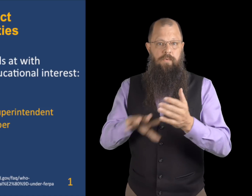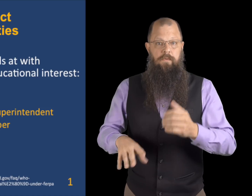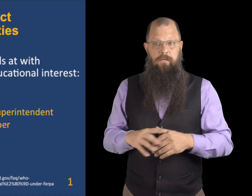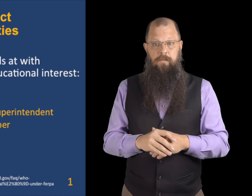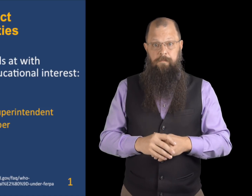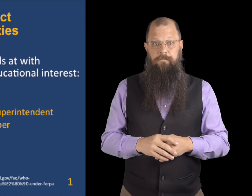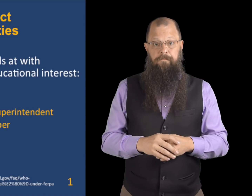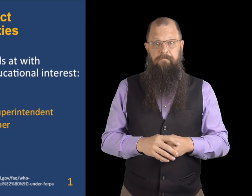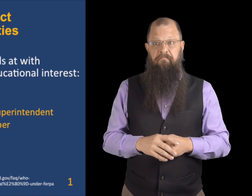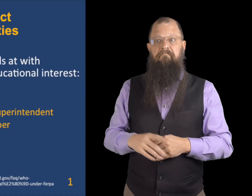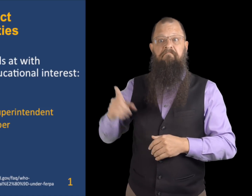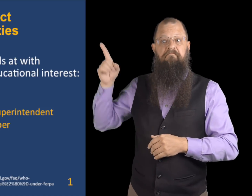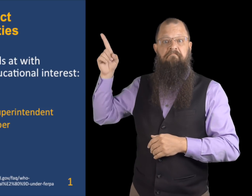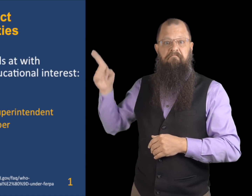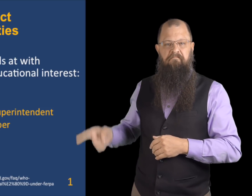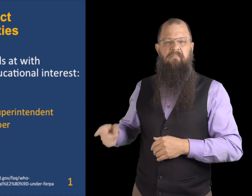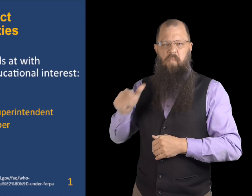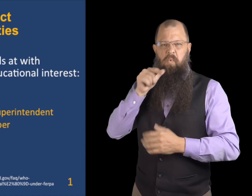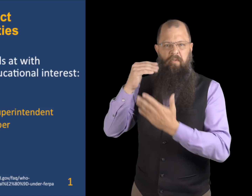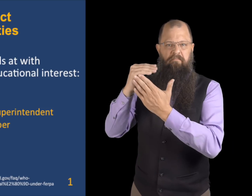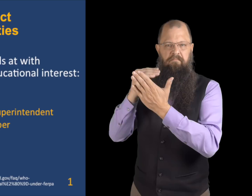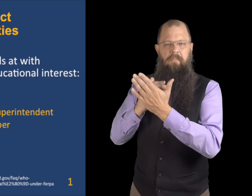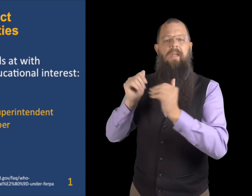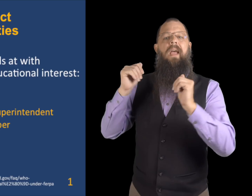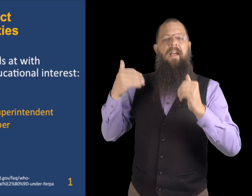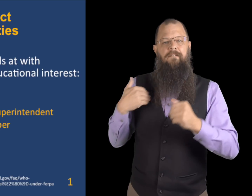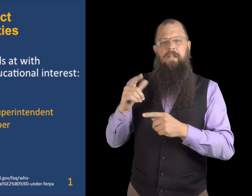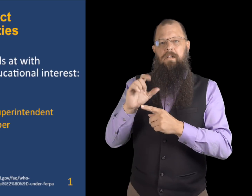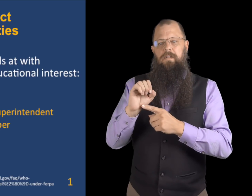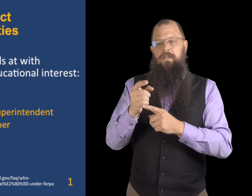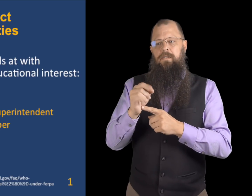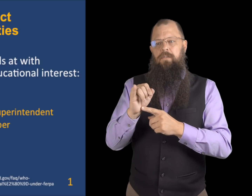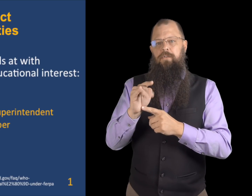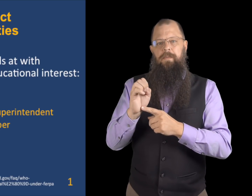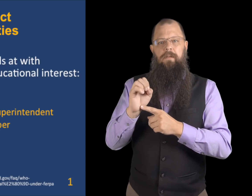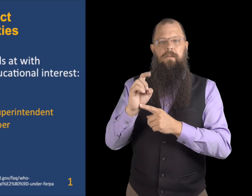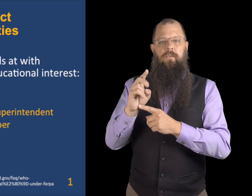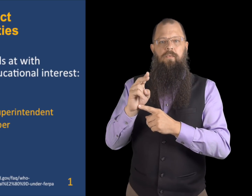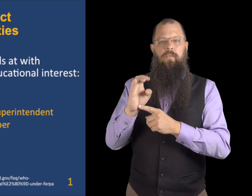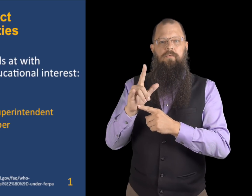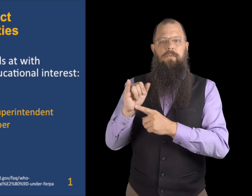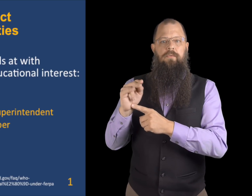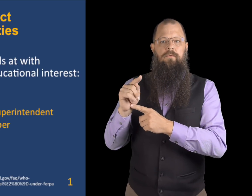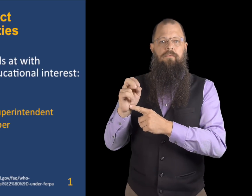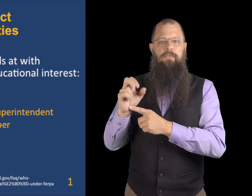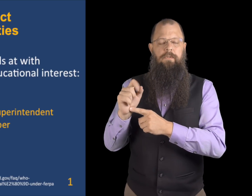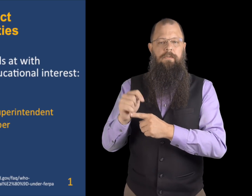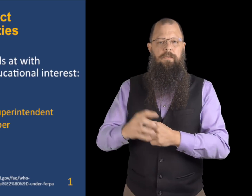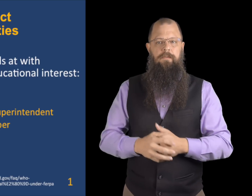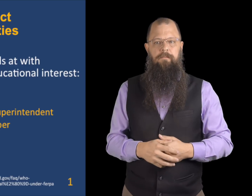much information they need to know. These individuals listed here have a